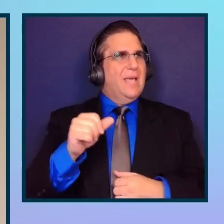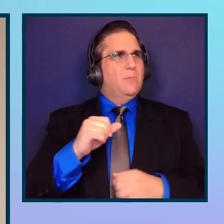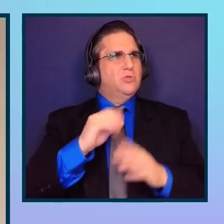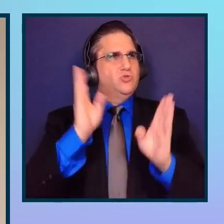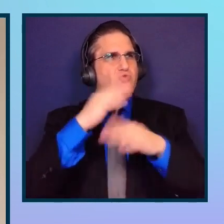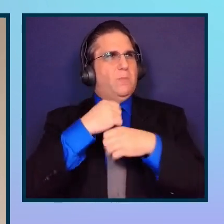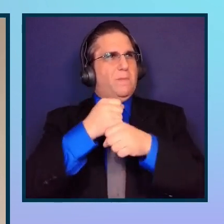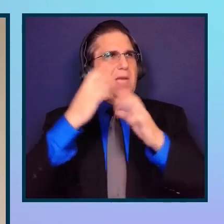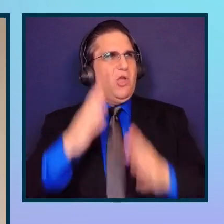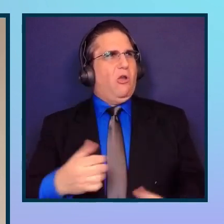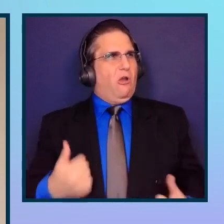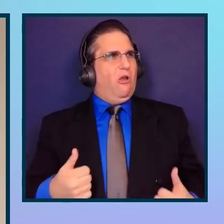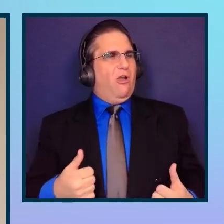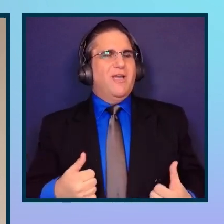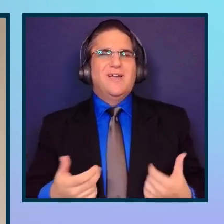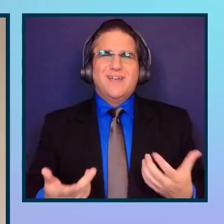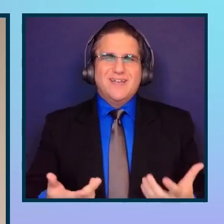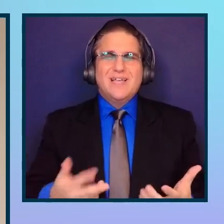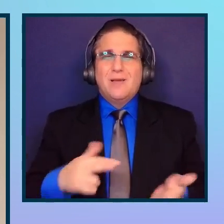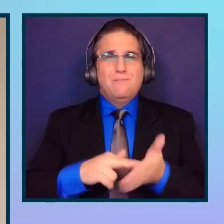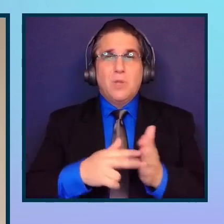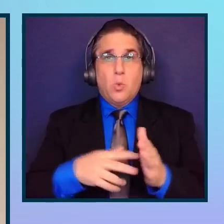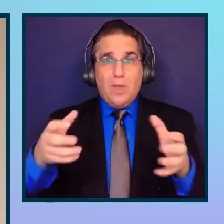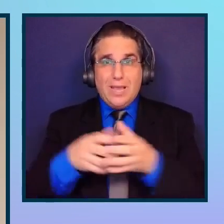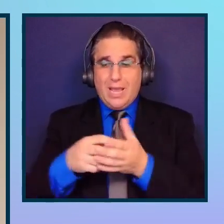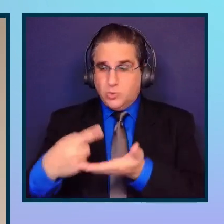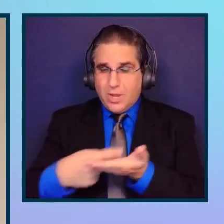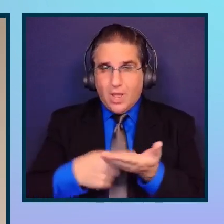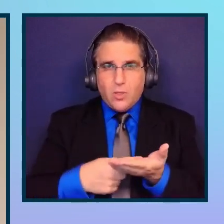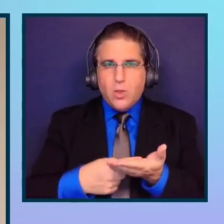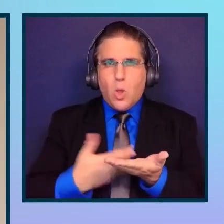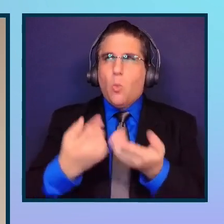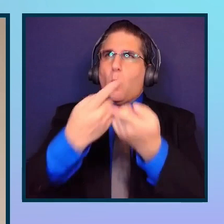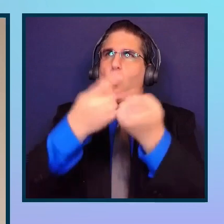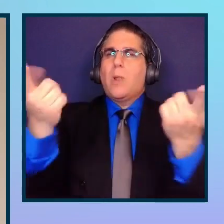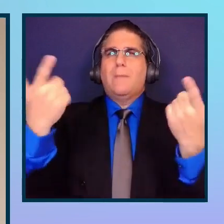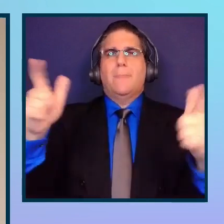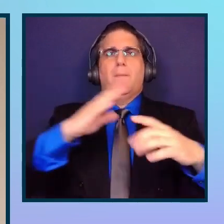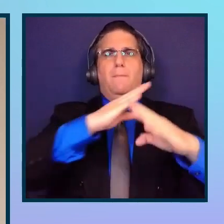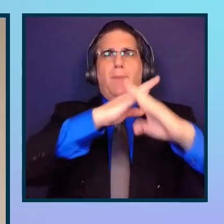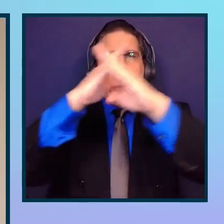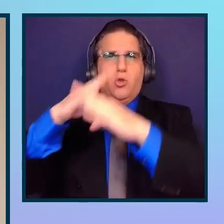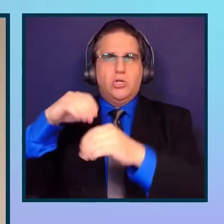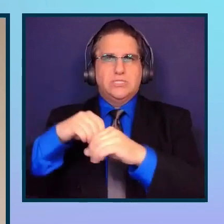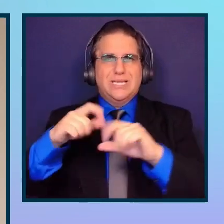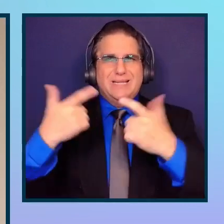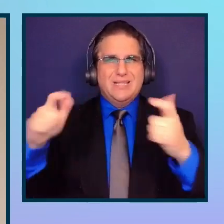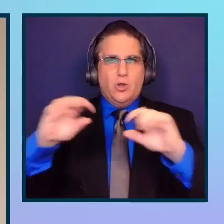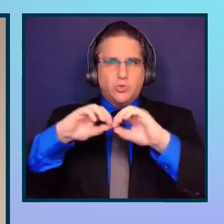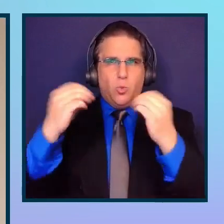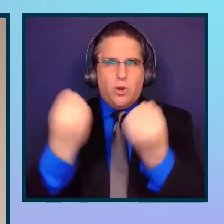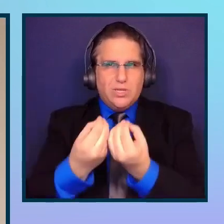we work together and we figure out what are the institutional barriers they're oftentimes shared and what are people in different organizations doing,